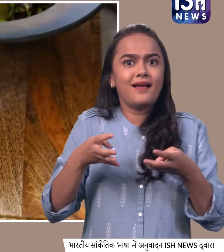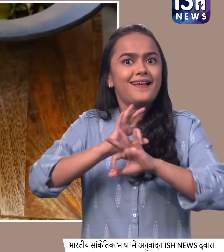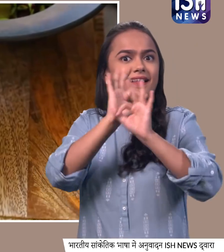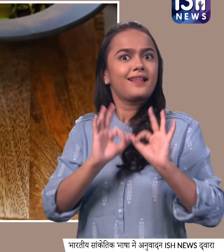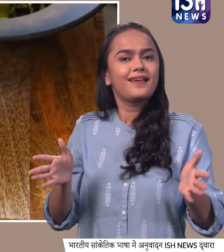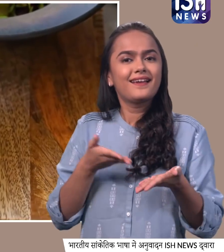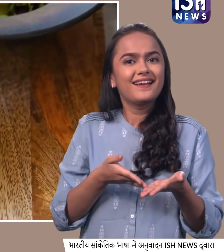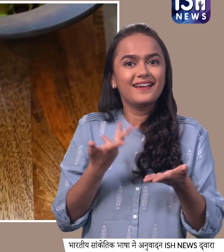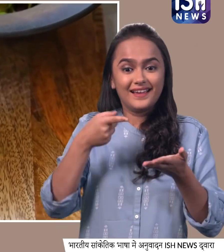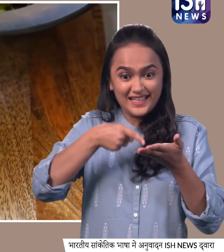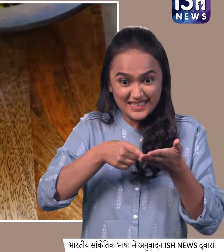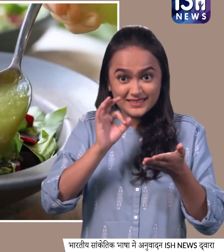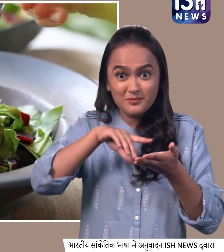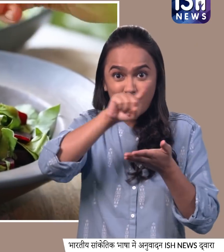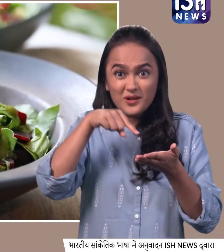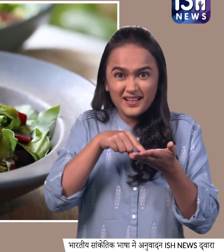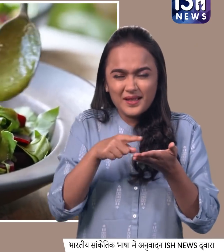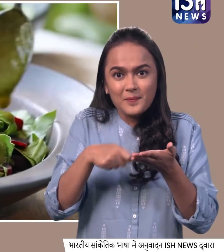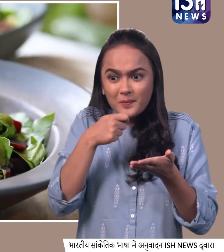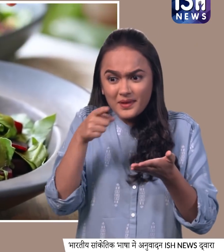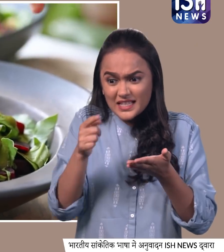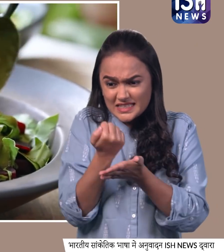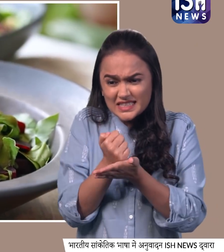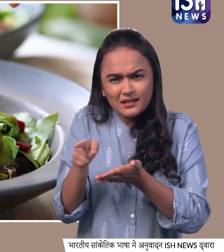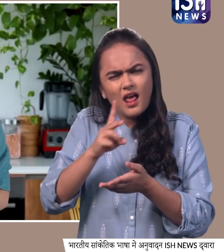A good dressing can make any salad tasty